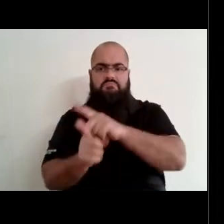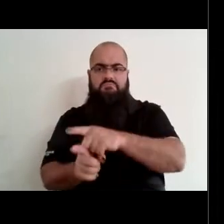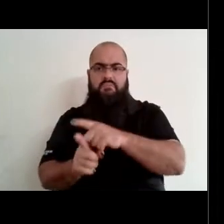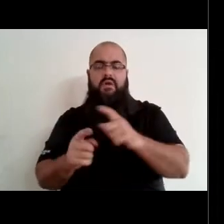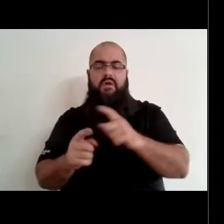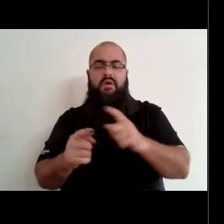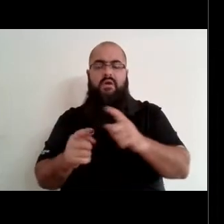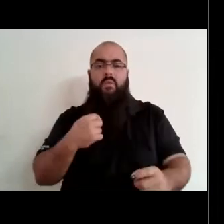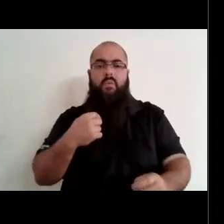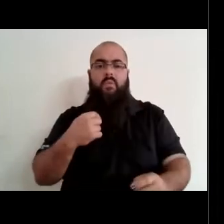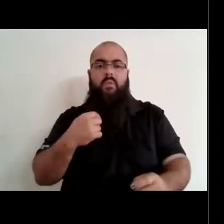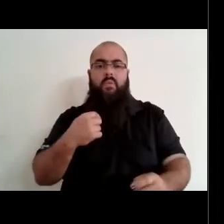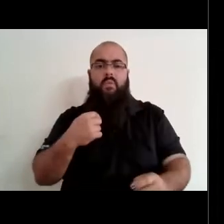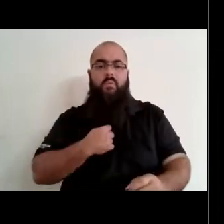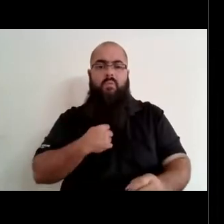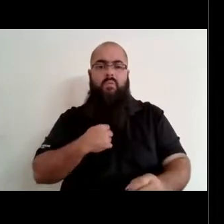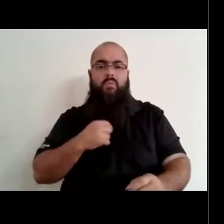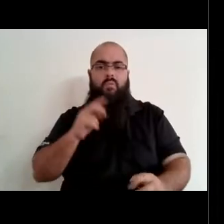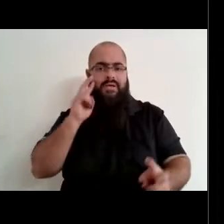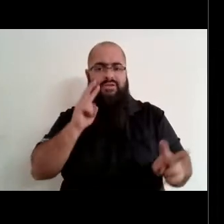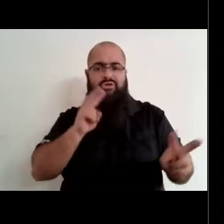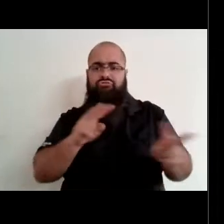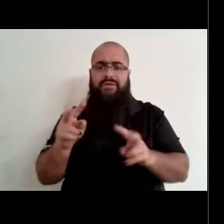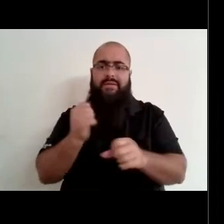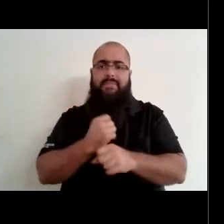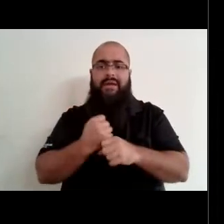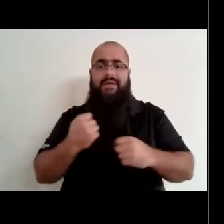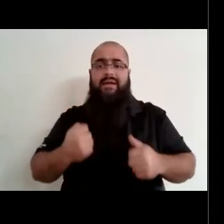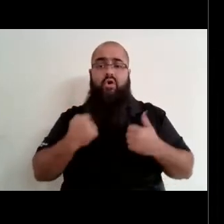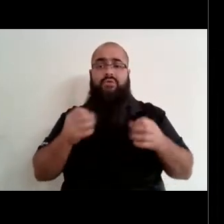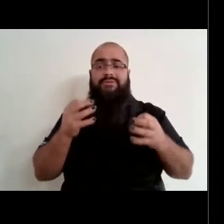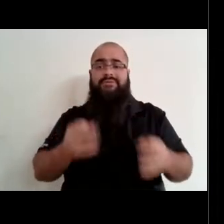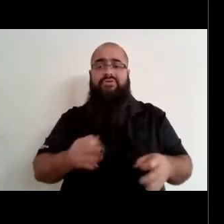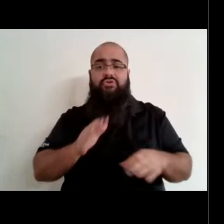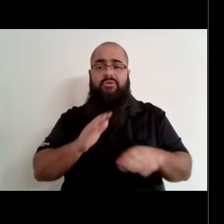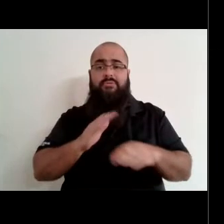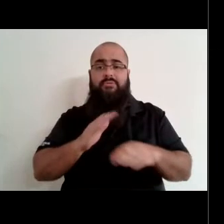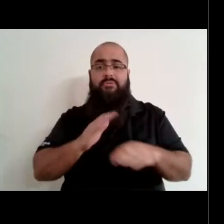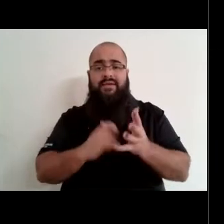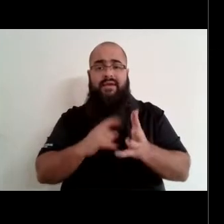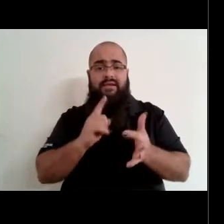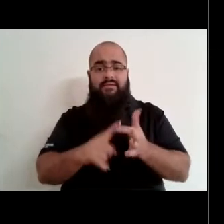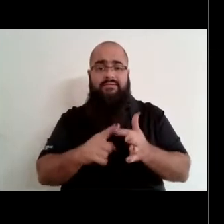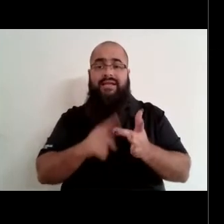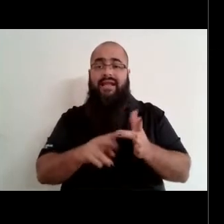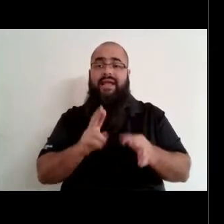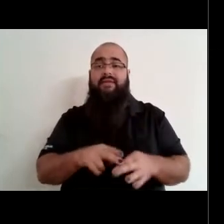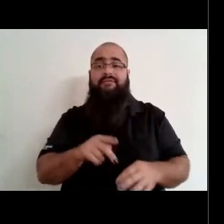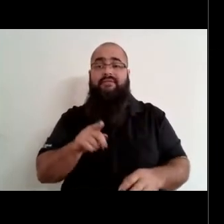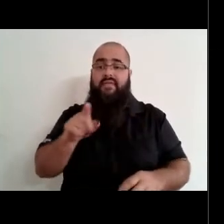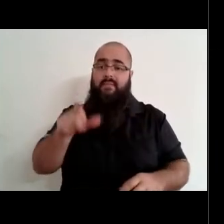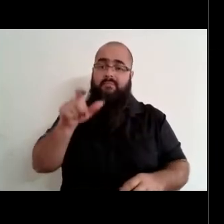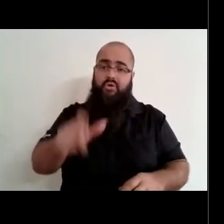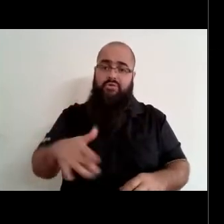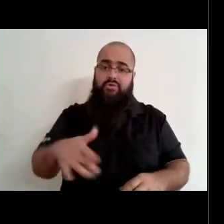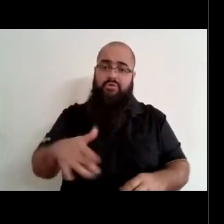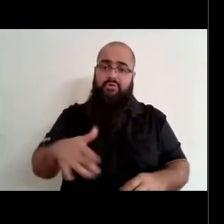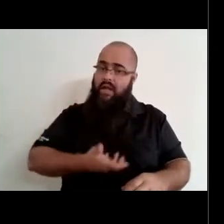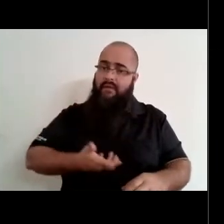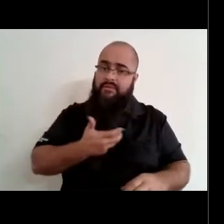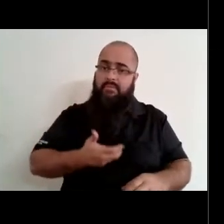One may be here where a father broke into the mother's home in the middle of the night.